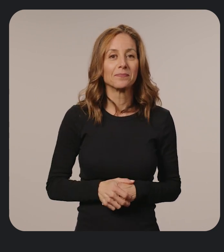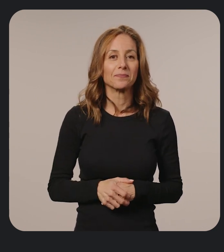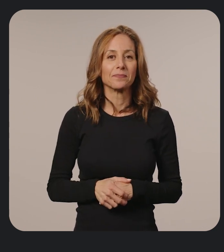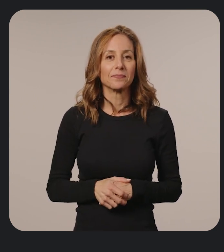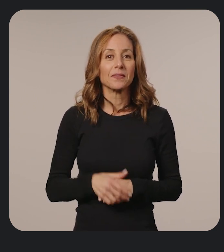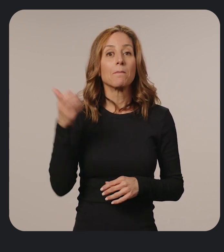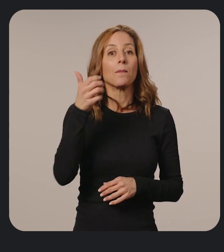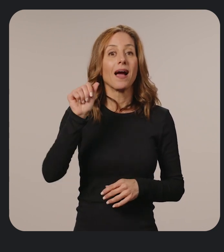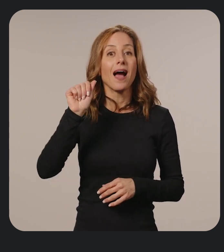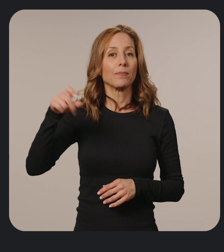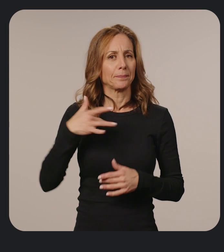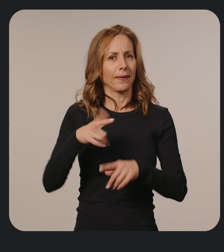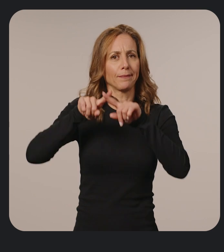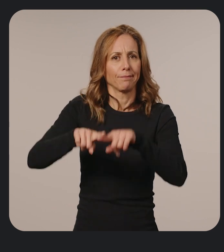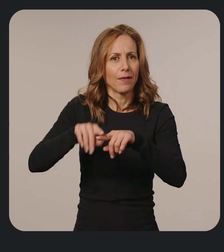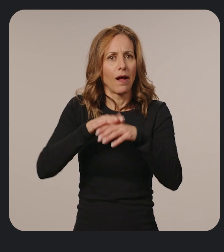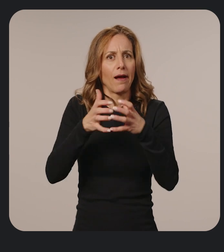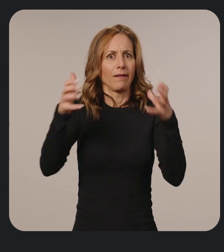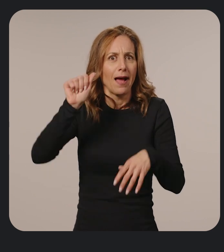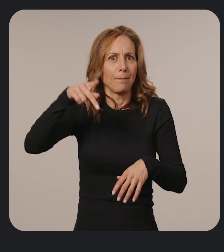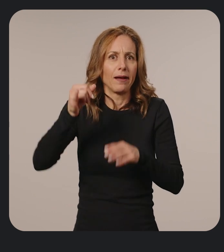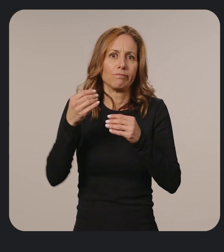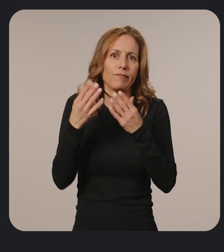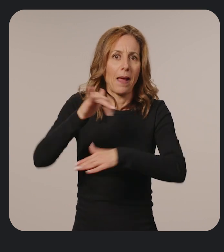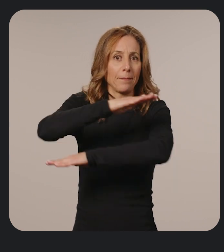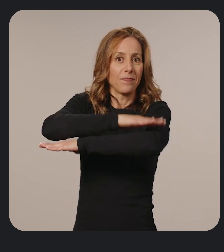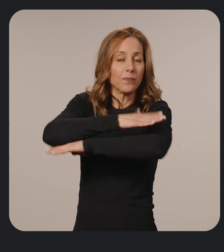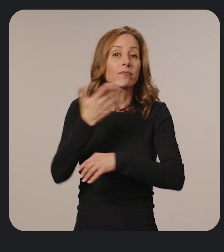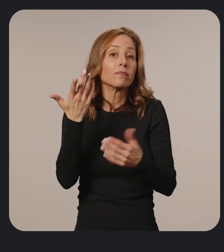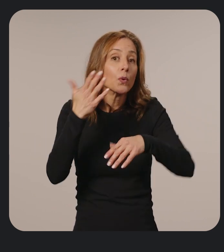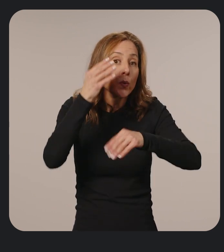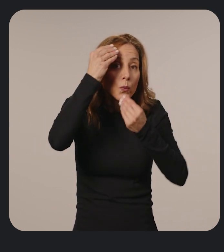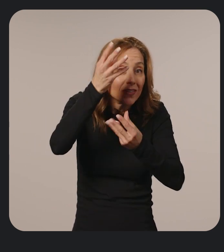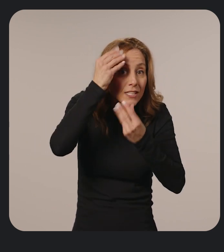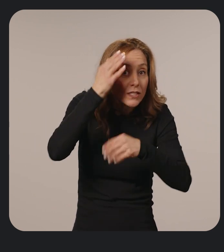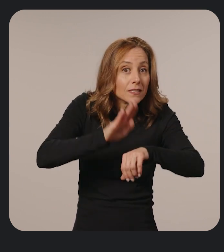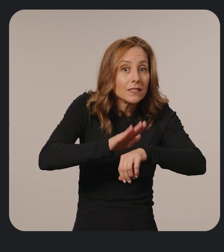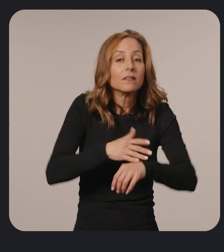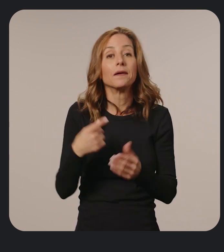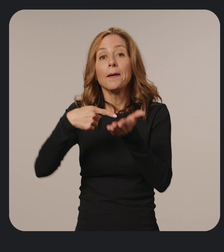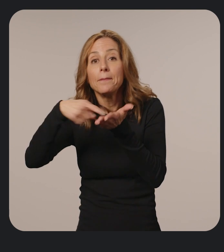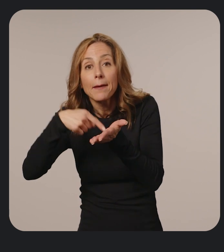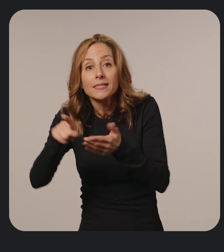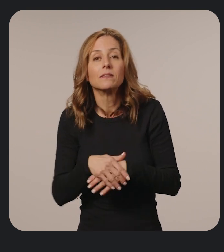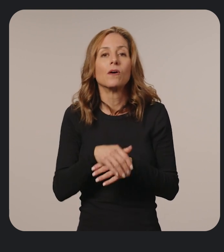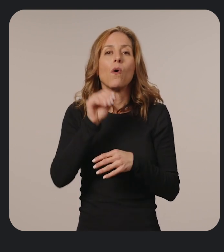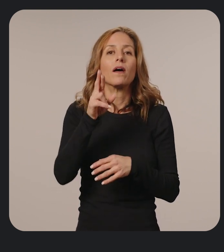Apps package on pub.dev. Mobile apps typically rely on a lot of APIs provided by the platform,